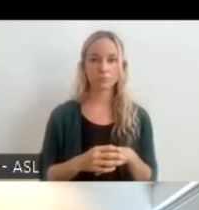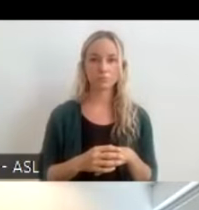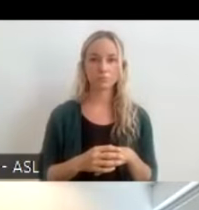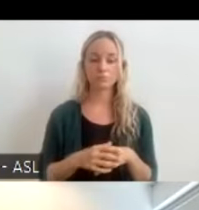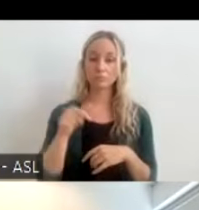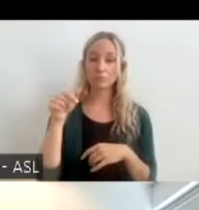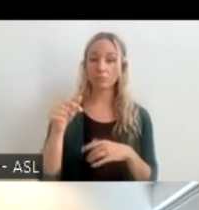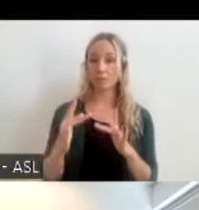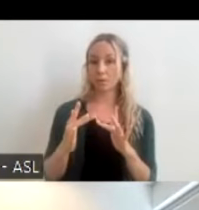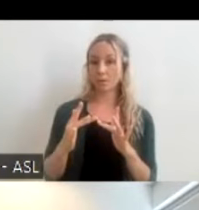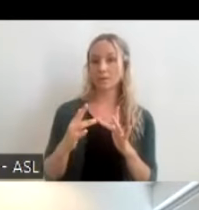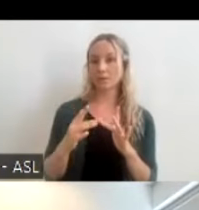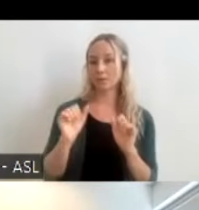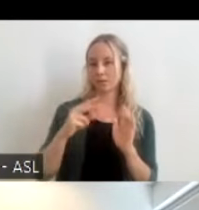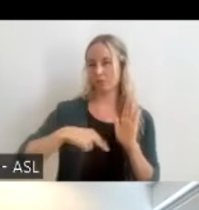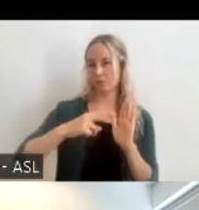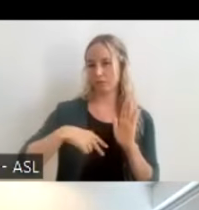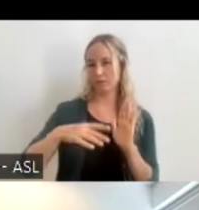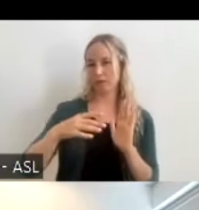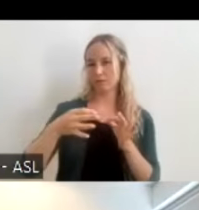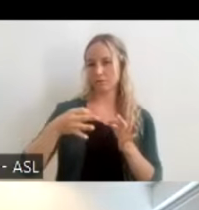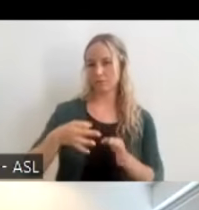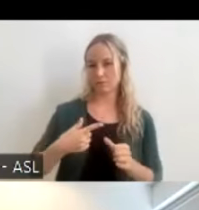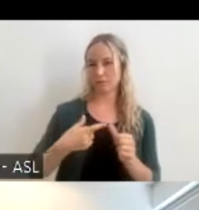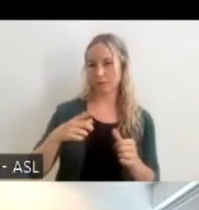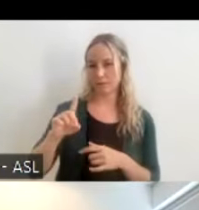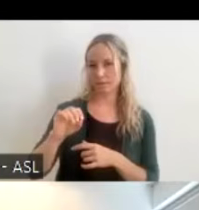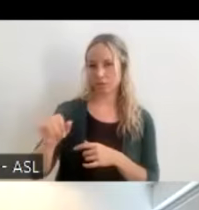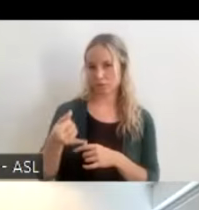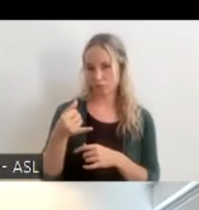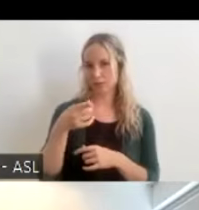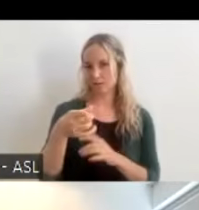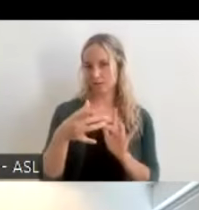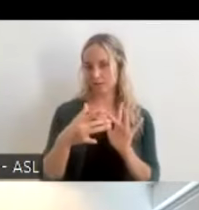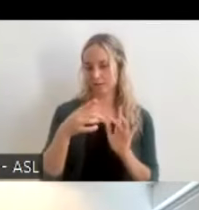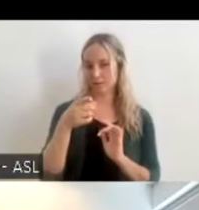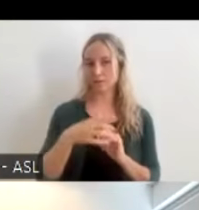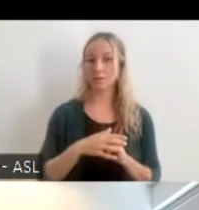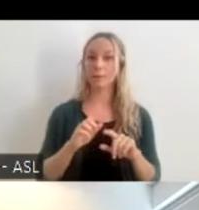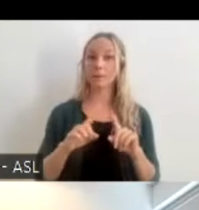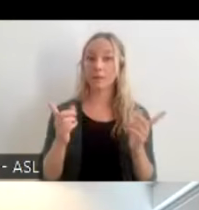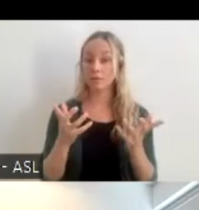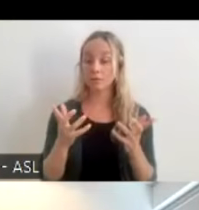while Department of Justice guidance stated clearly that websites are considered to be parts of places of public